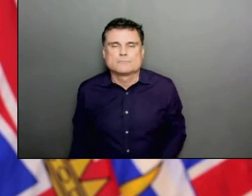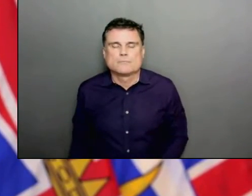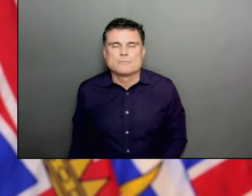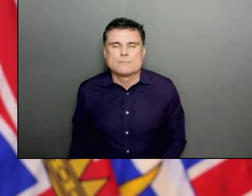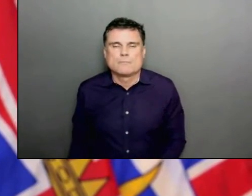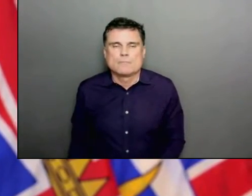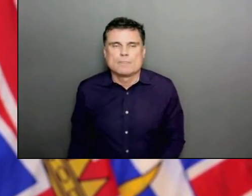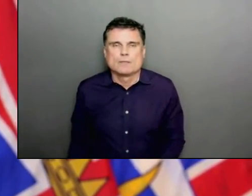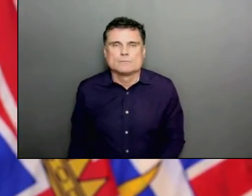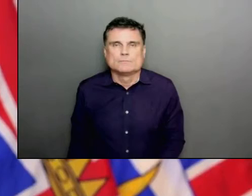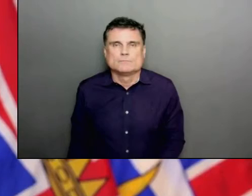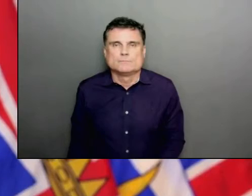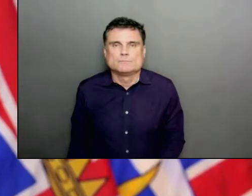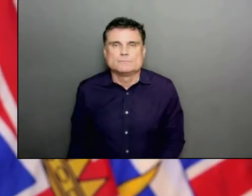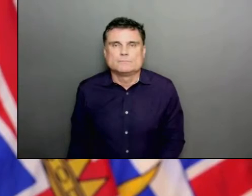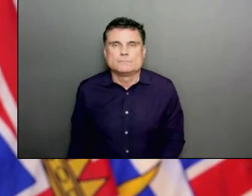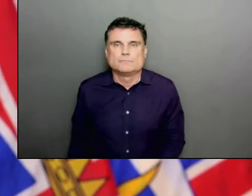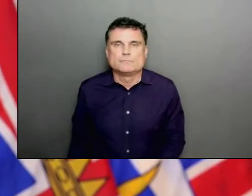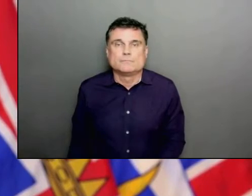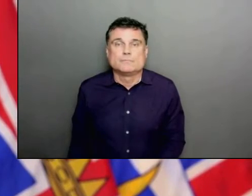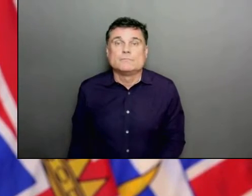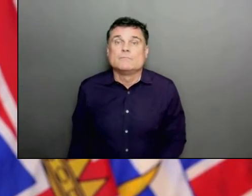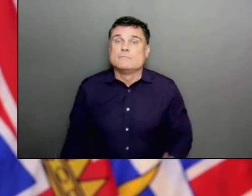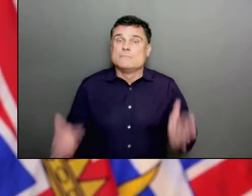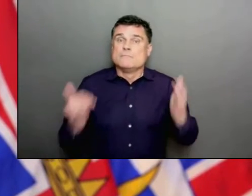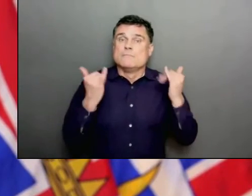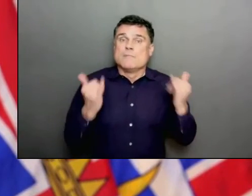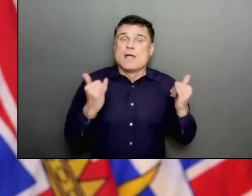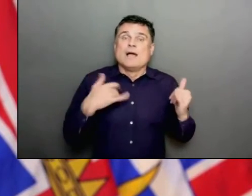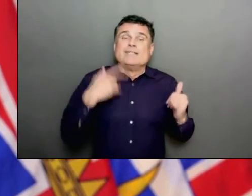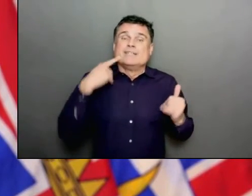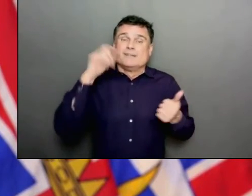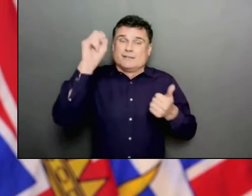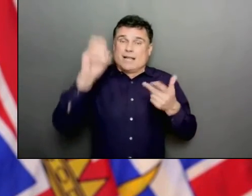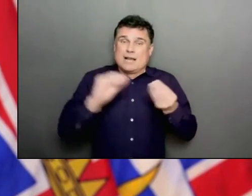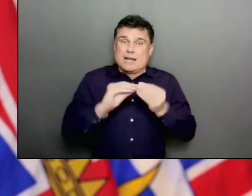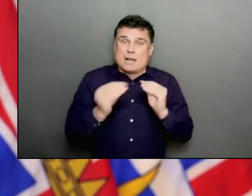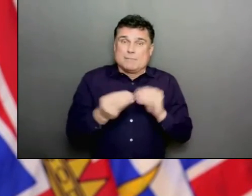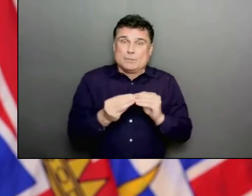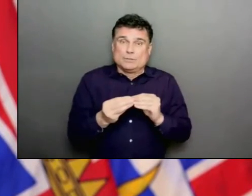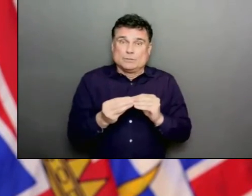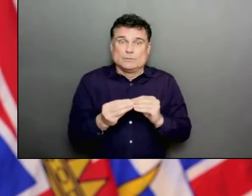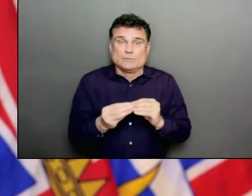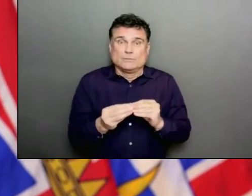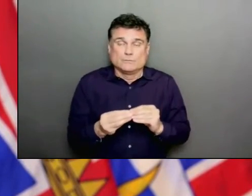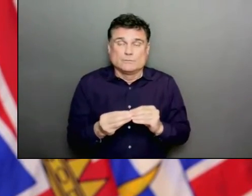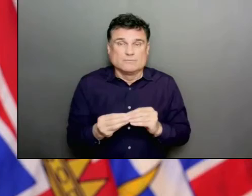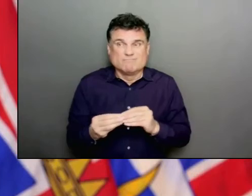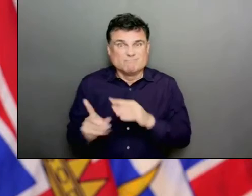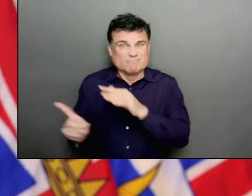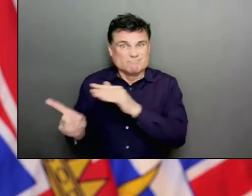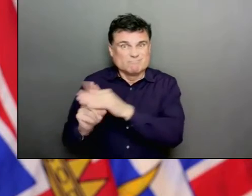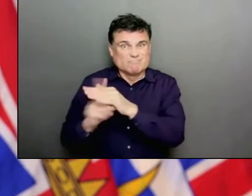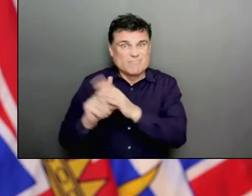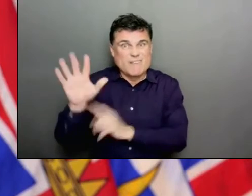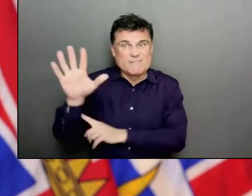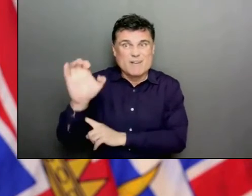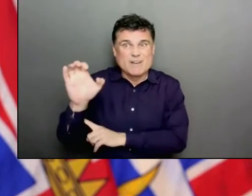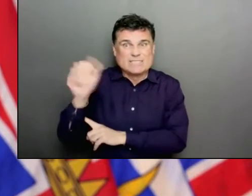with COVID-19 to 48,027, 97 of whom were in the Vancouver Coastal Health region, 332 in the Fraser Health region,